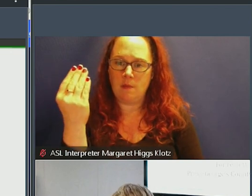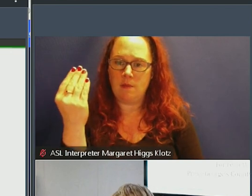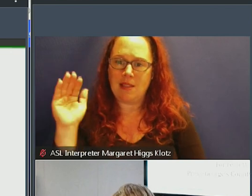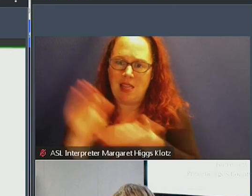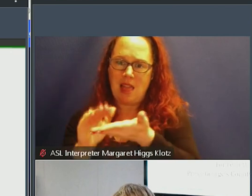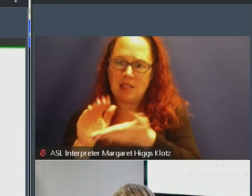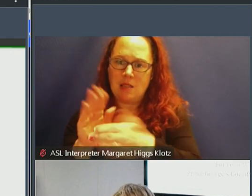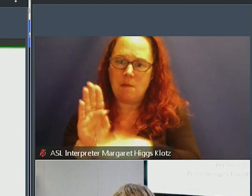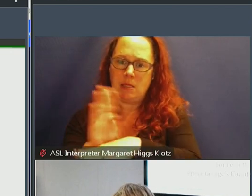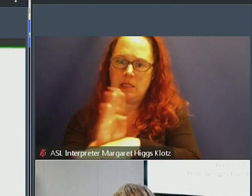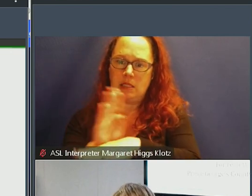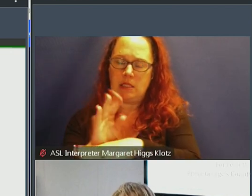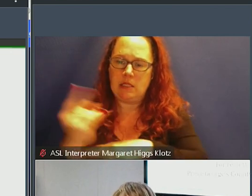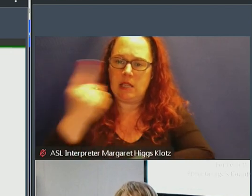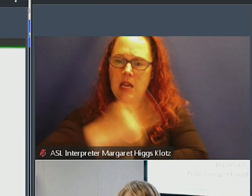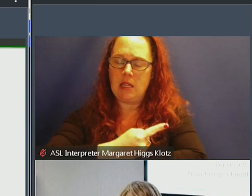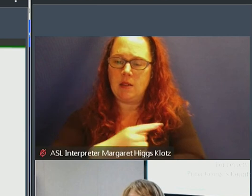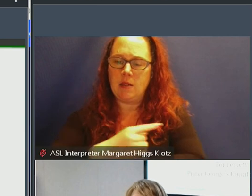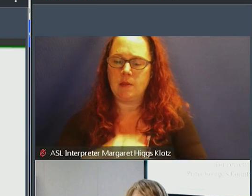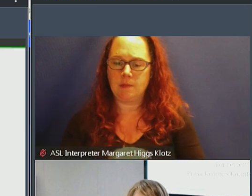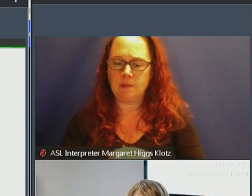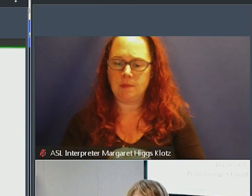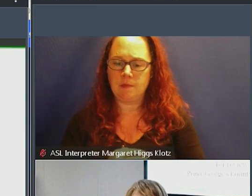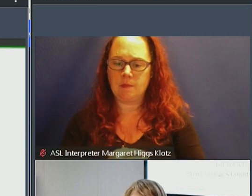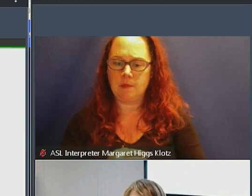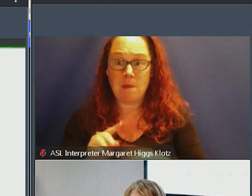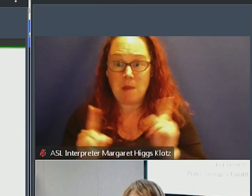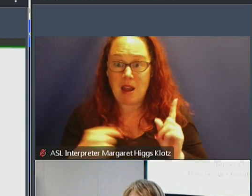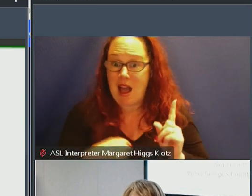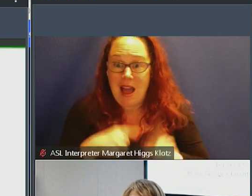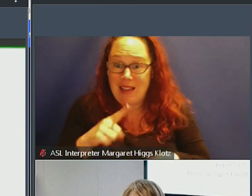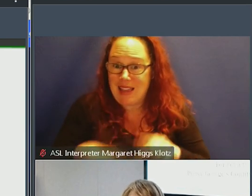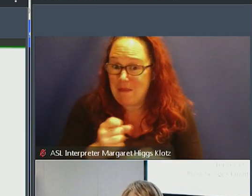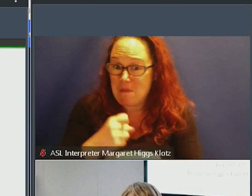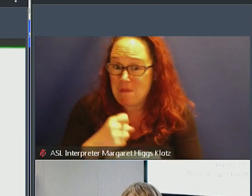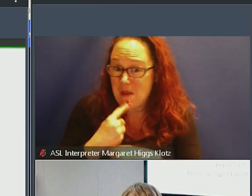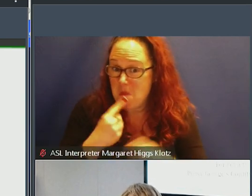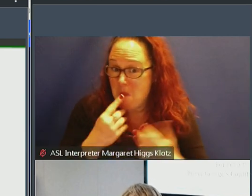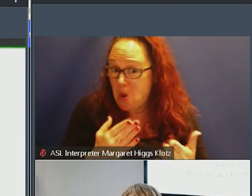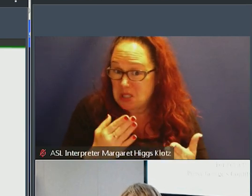what I will do, I w at, but I'm not emotional because, so we'll see if the emotion at this motion fails, then,